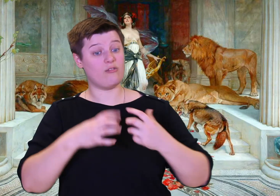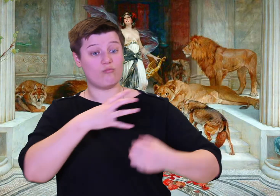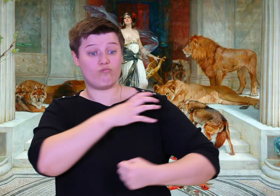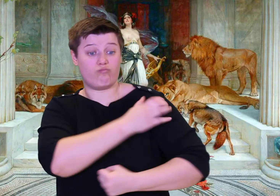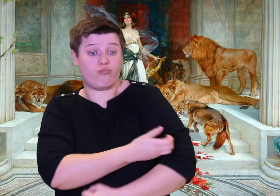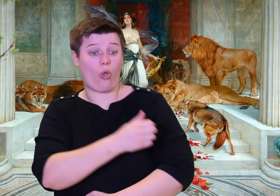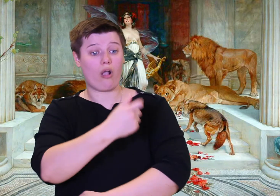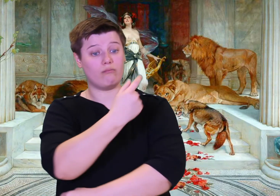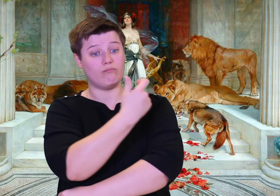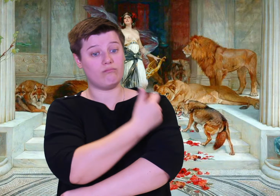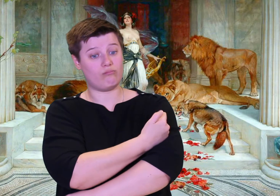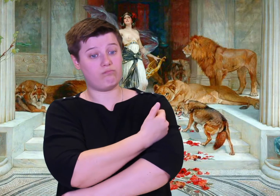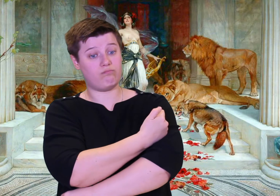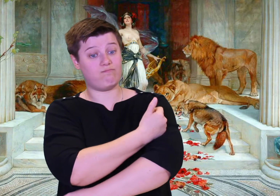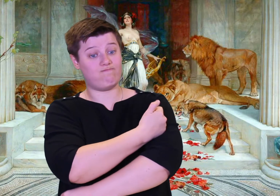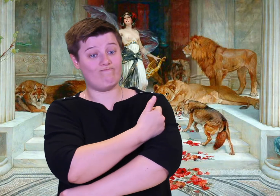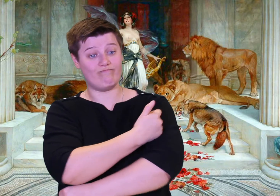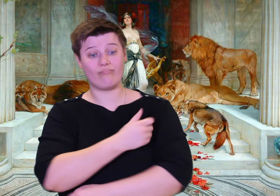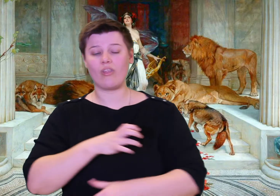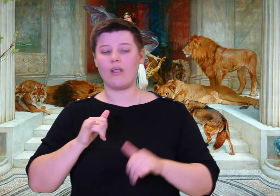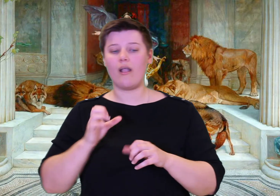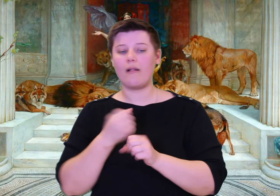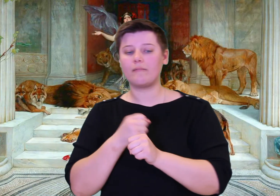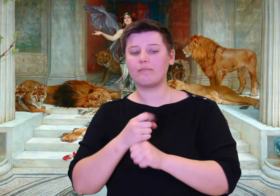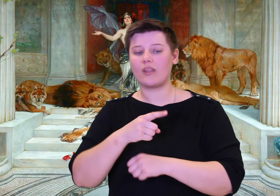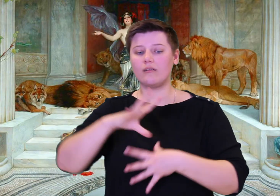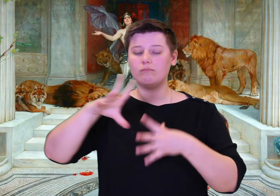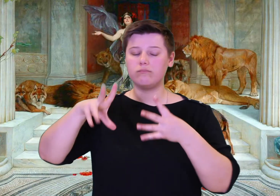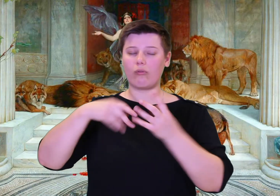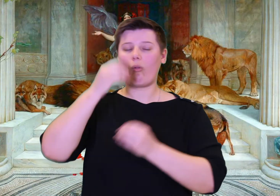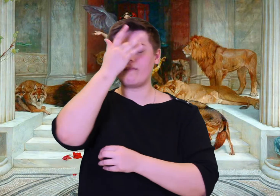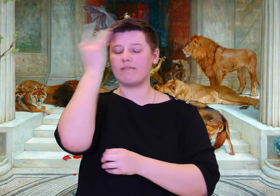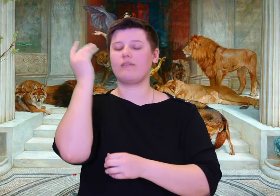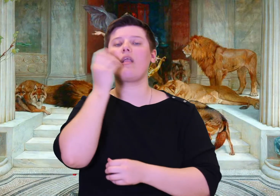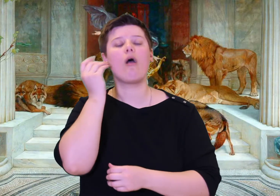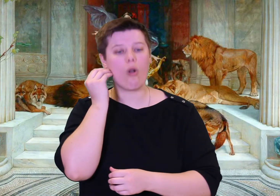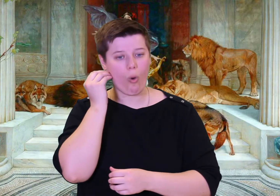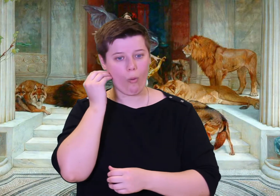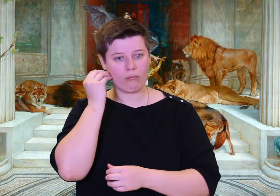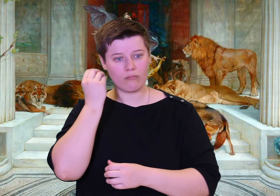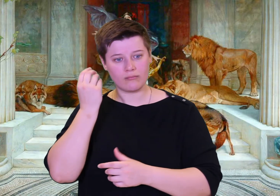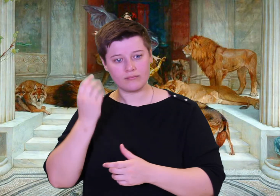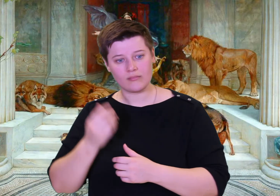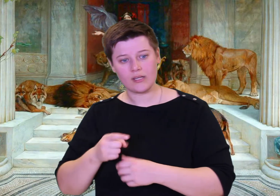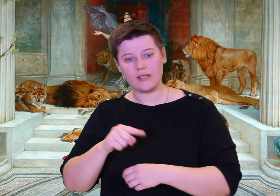She added potent drugs to make them totally forget their home.